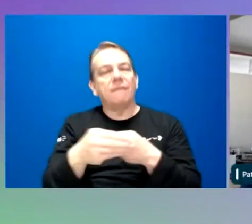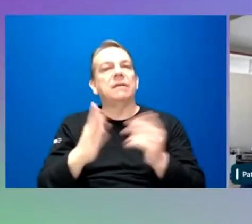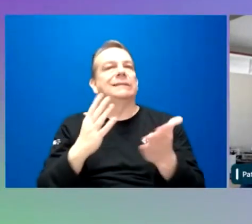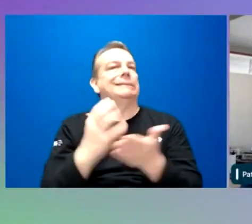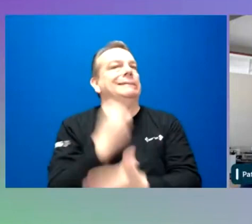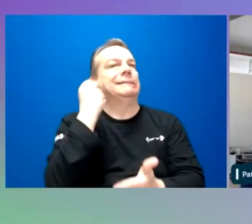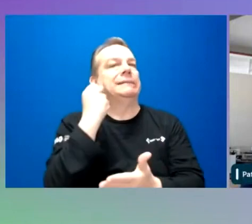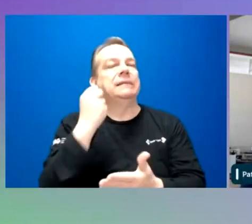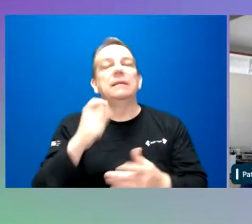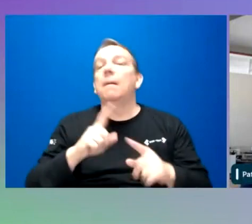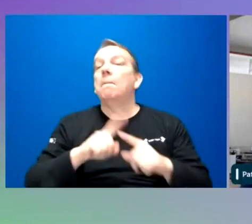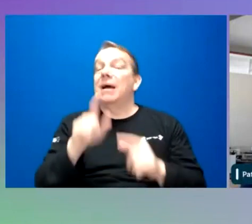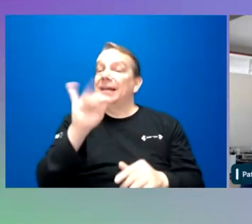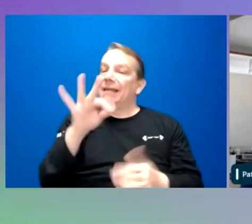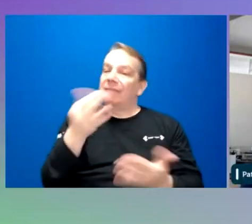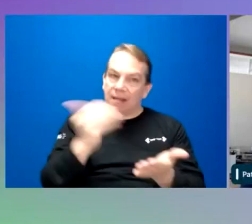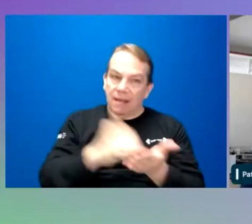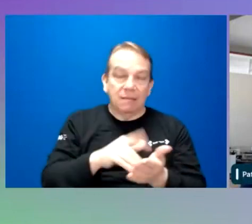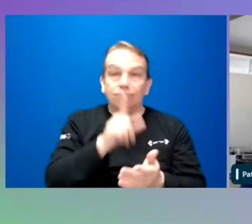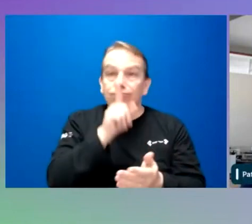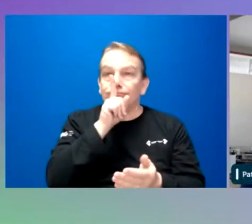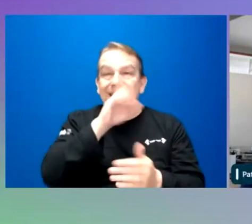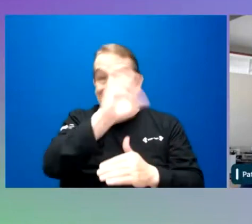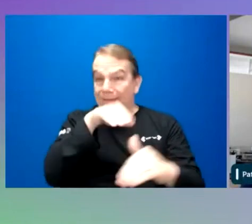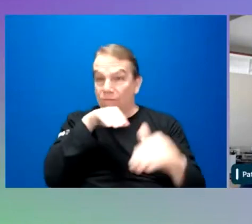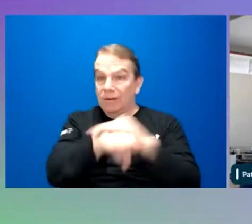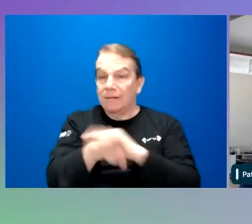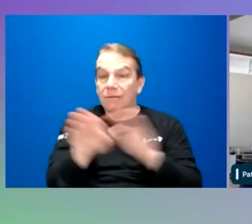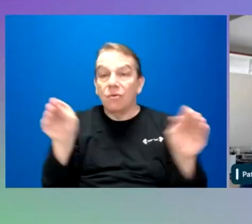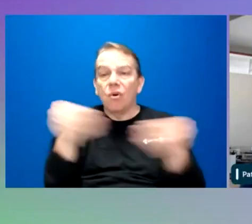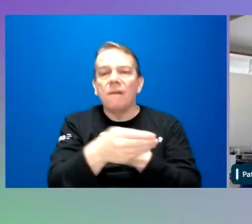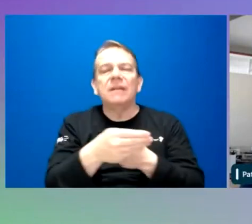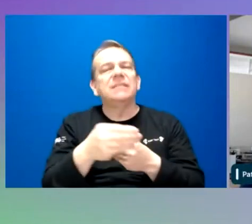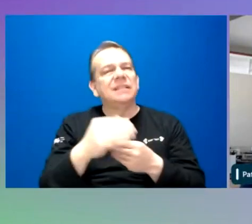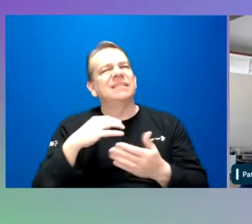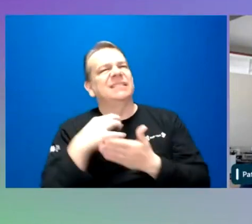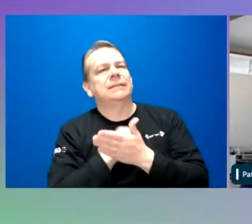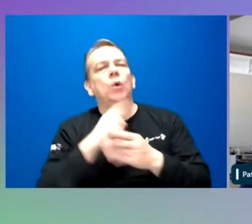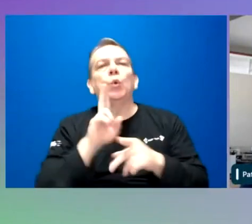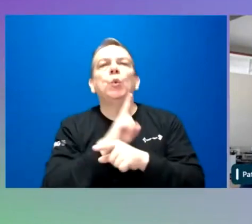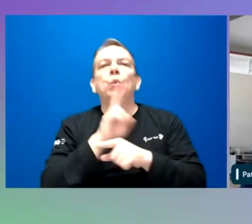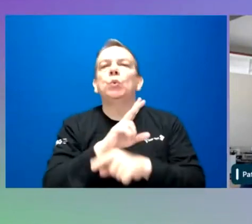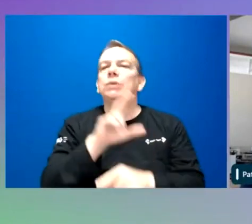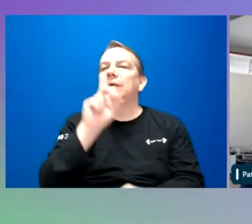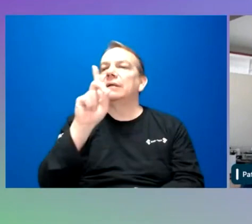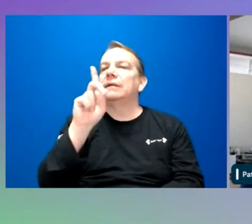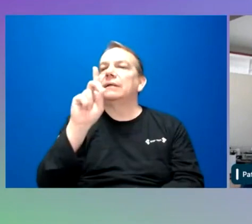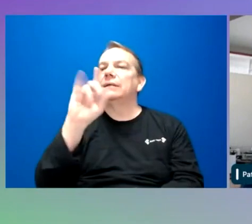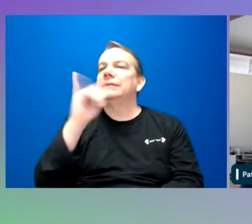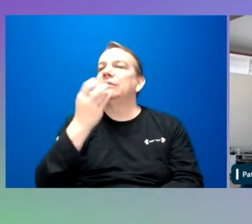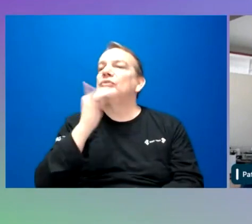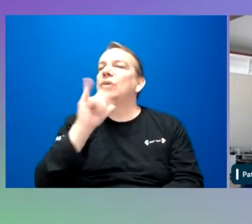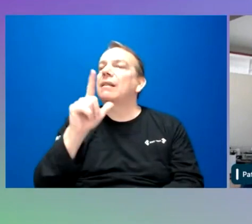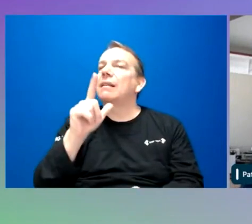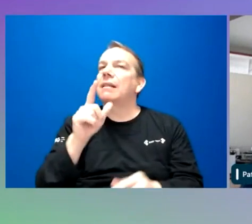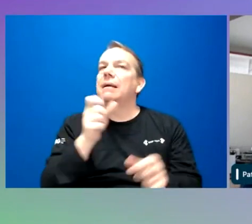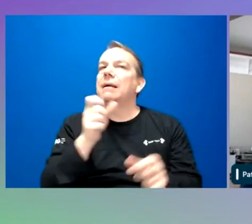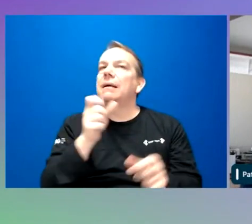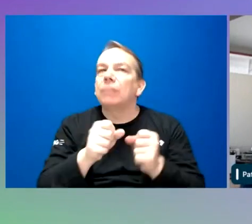going to have to use more digital strategies. Uh, you may need to put on an online virtual awareness set seminar to talk